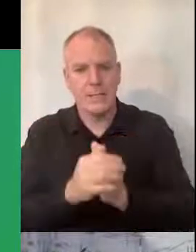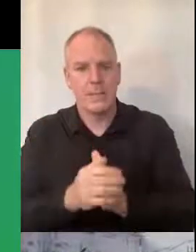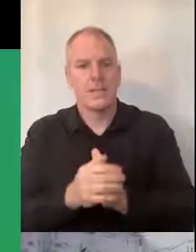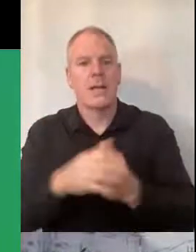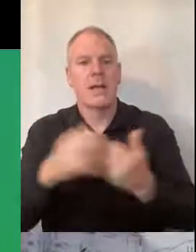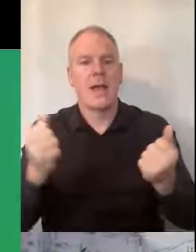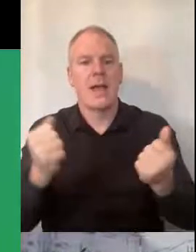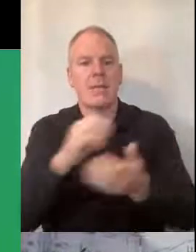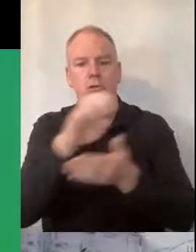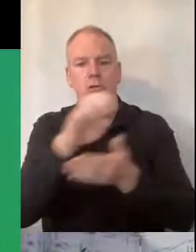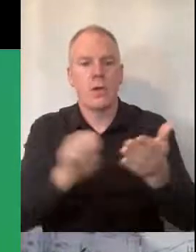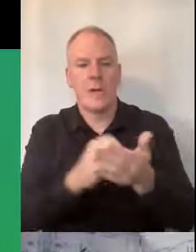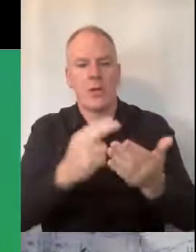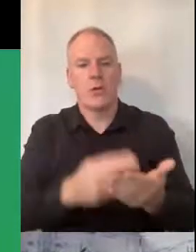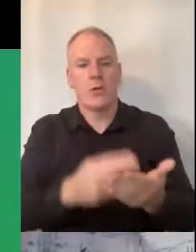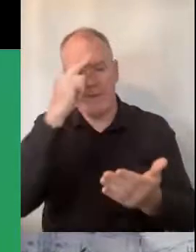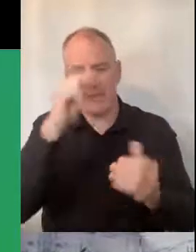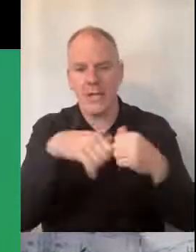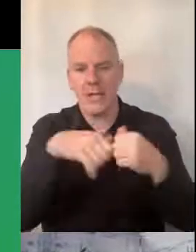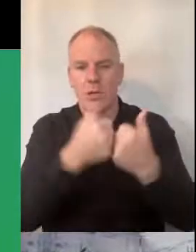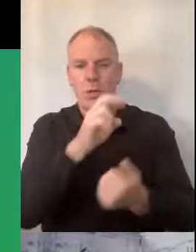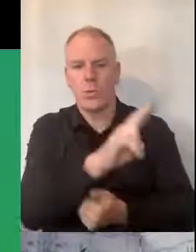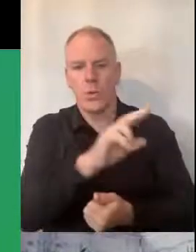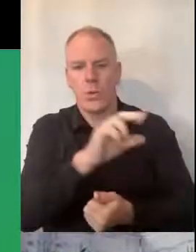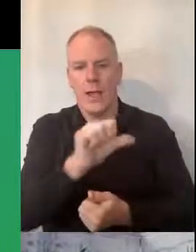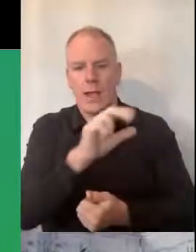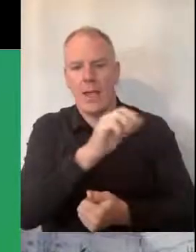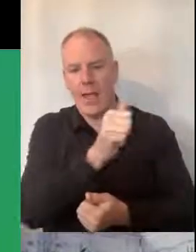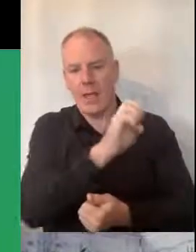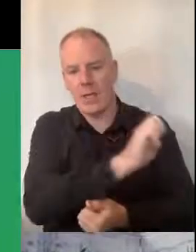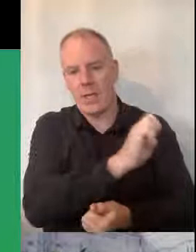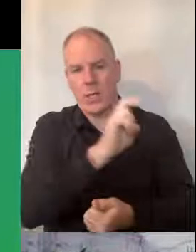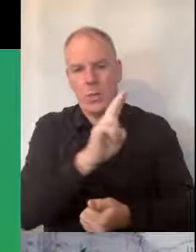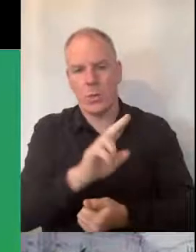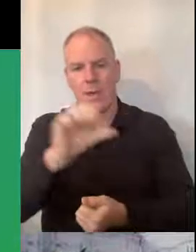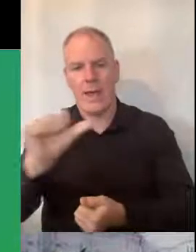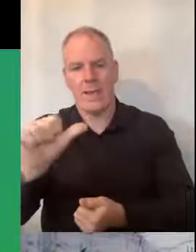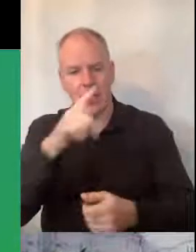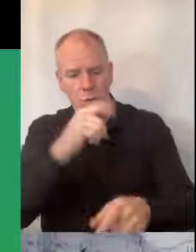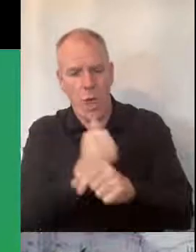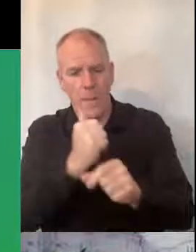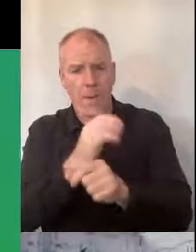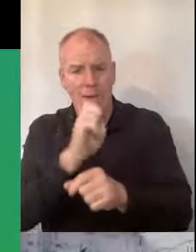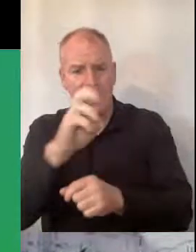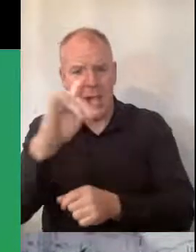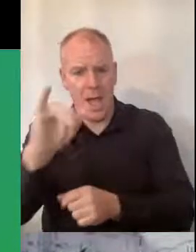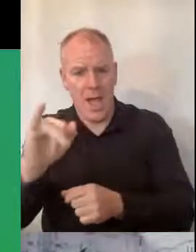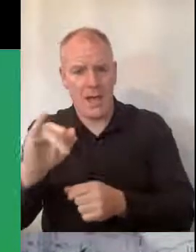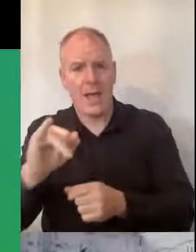University Association who explicitly talked about the importance of EDI and they name explicitly UDL and